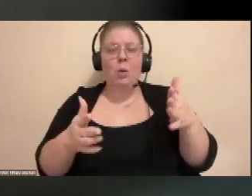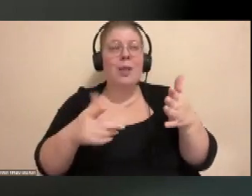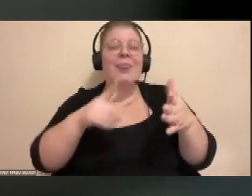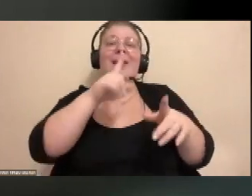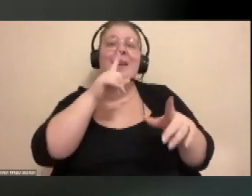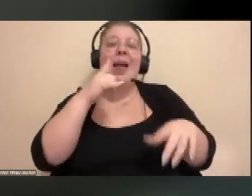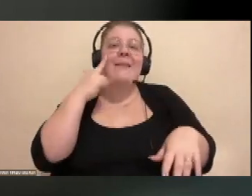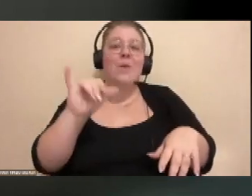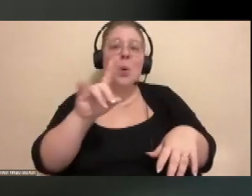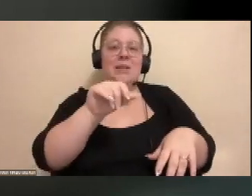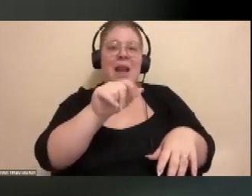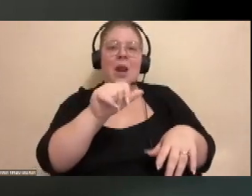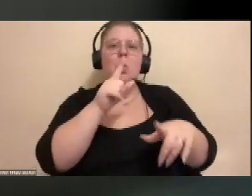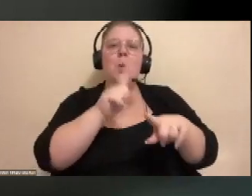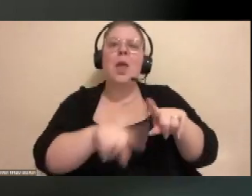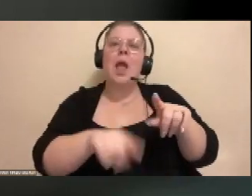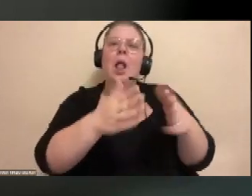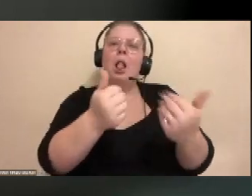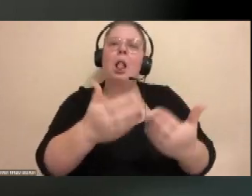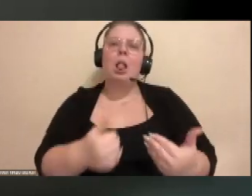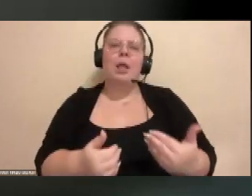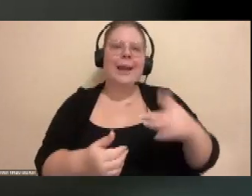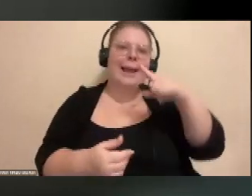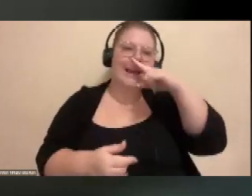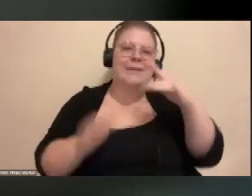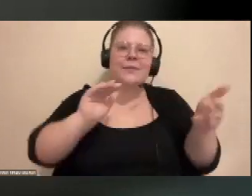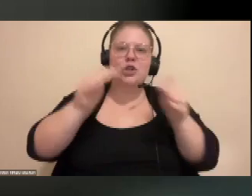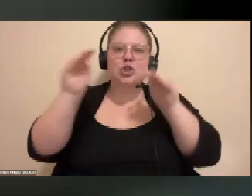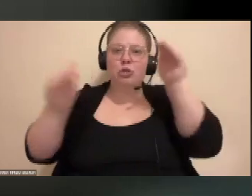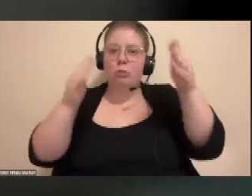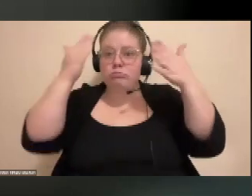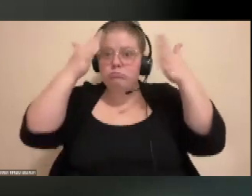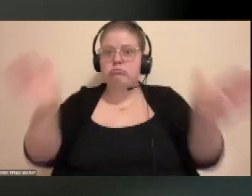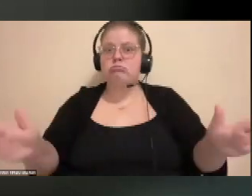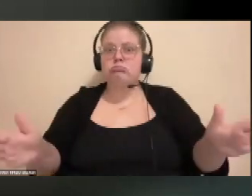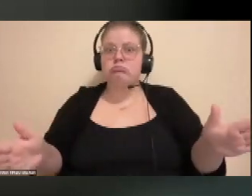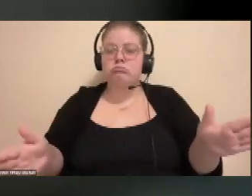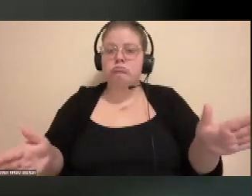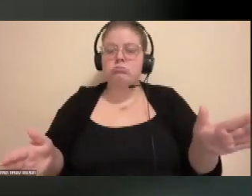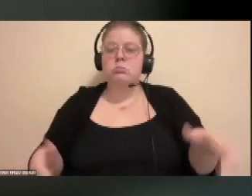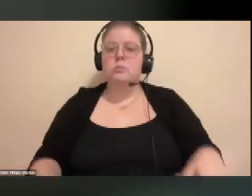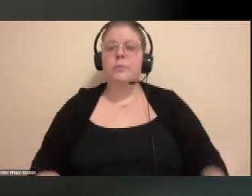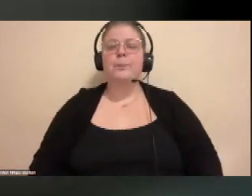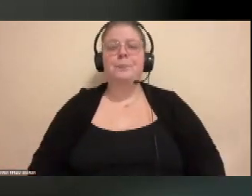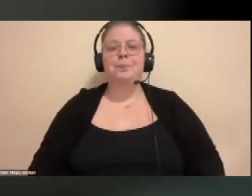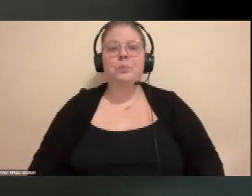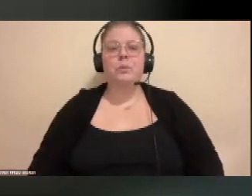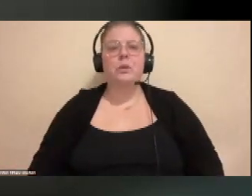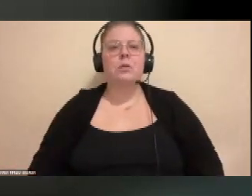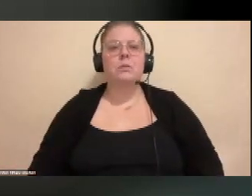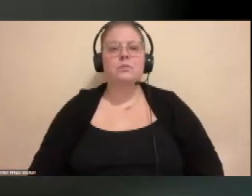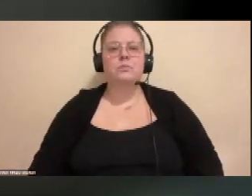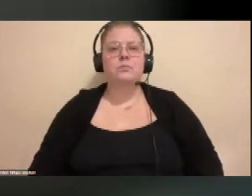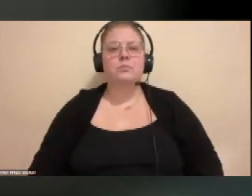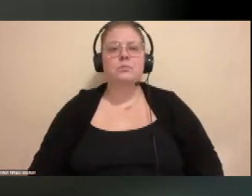the differences around the kinds of services that are being used.